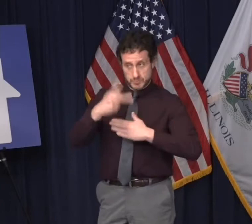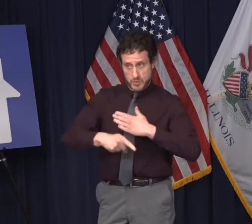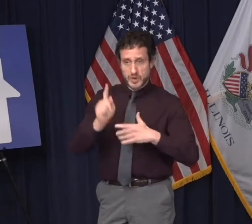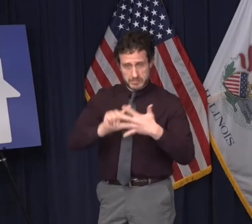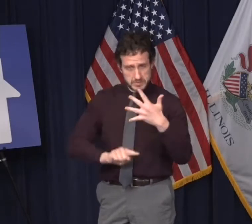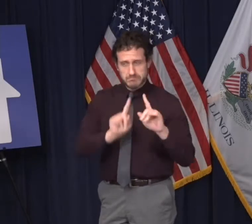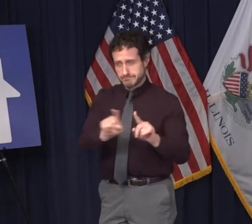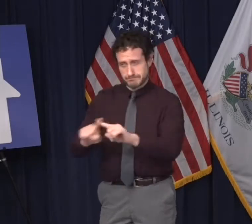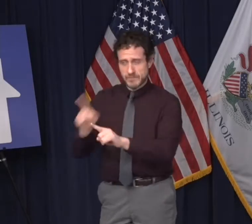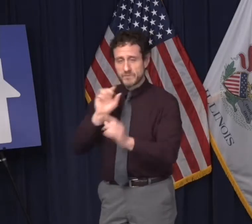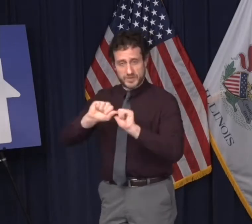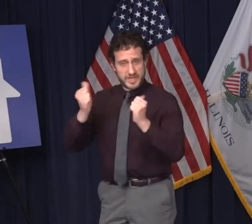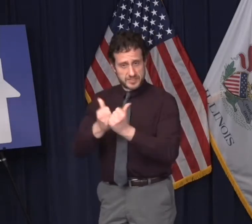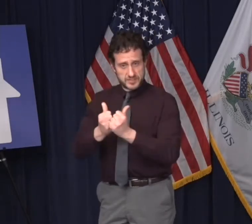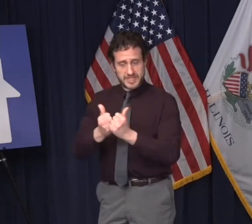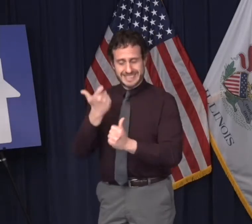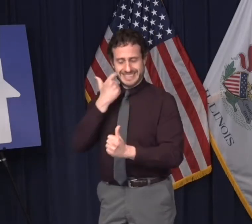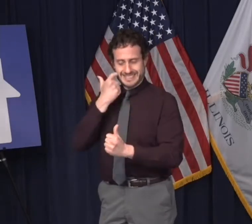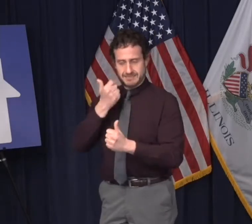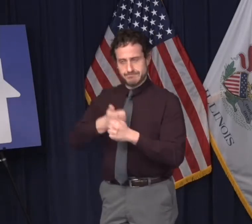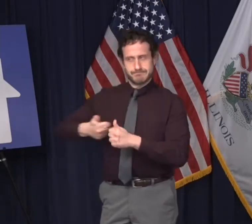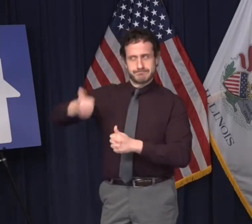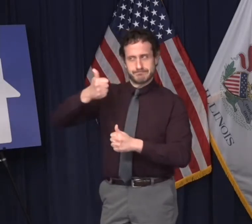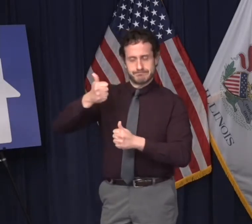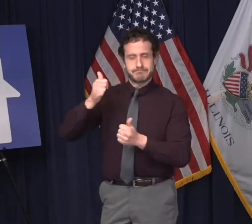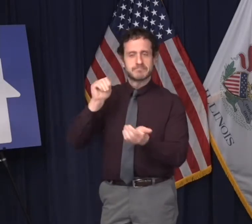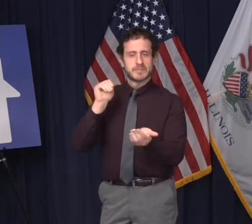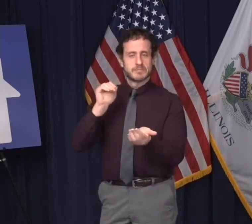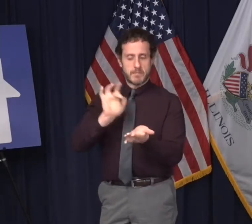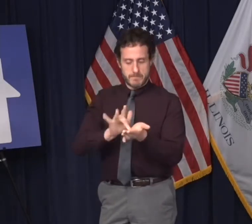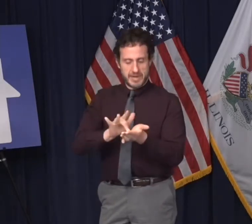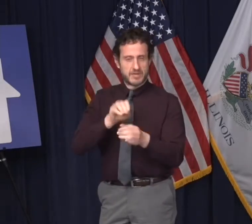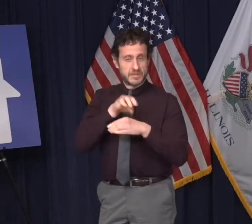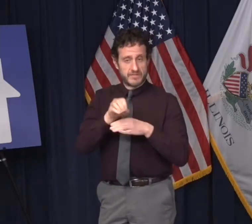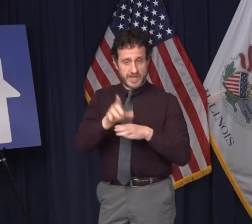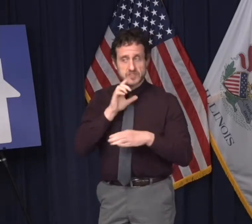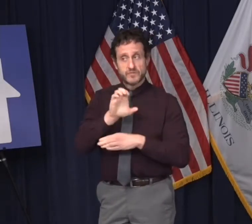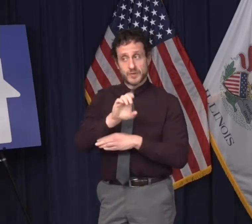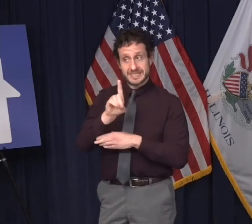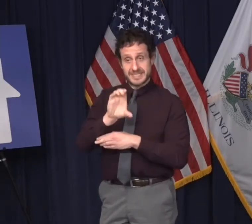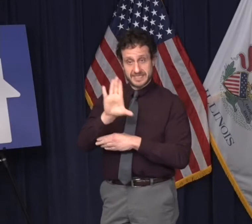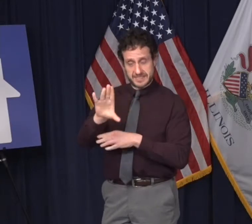INITIATIVES WITHIN THE AGENCY, MOST RECENTLY AS A SENIOR